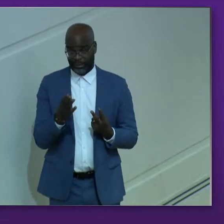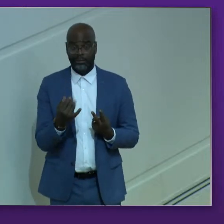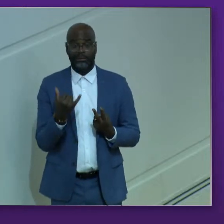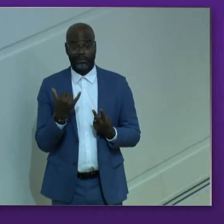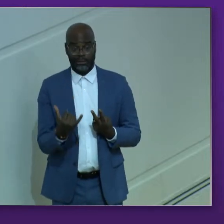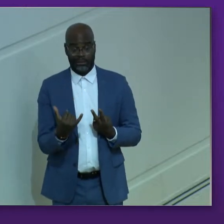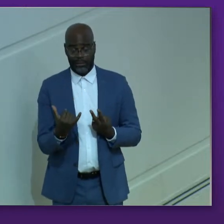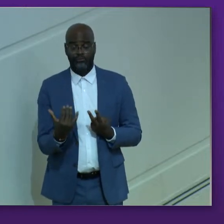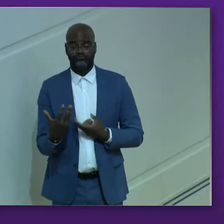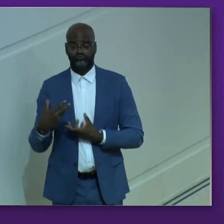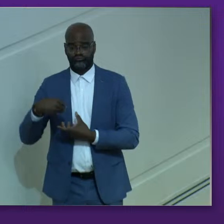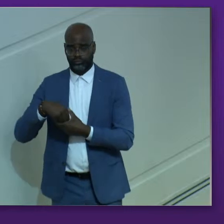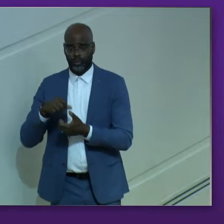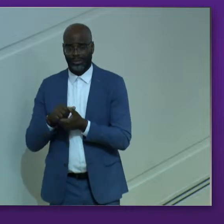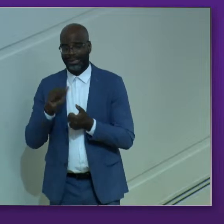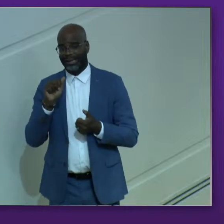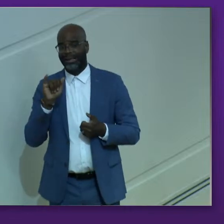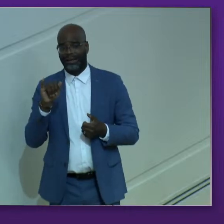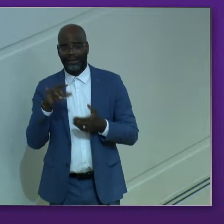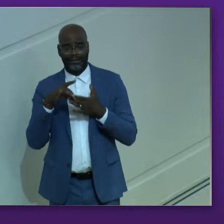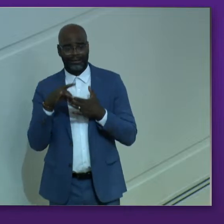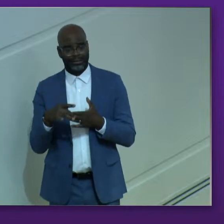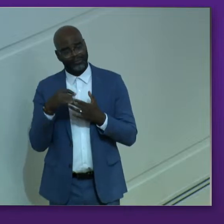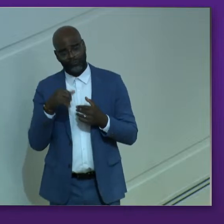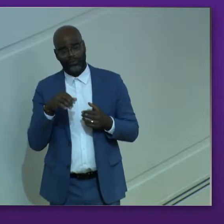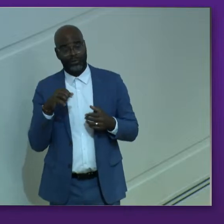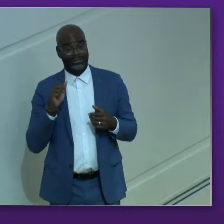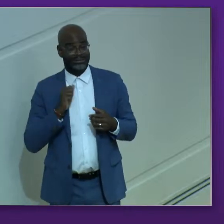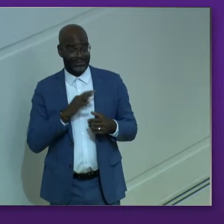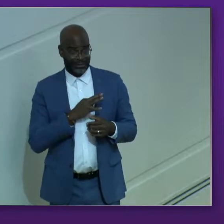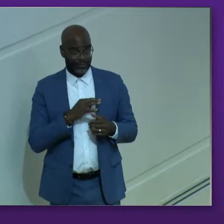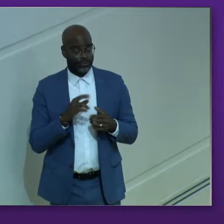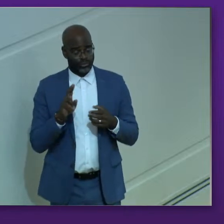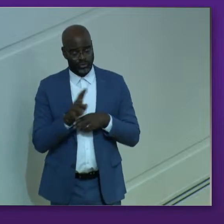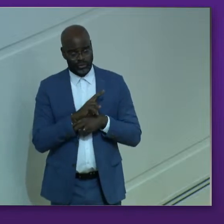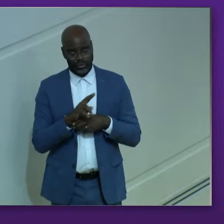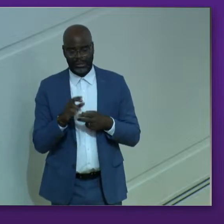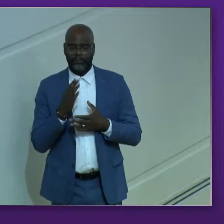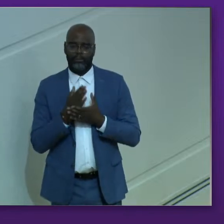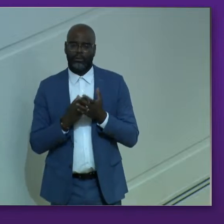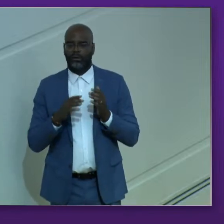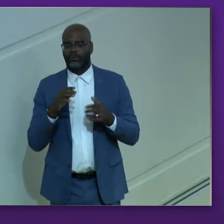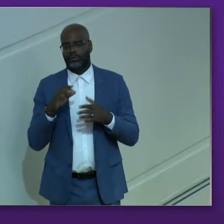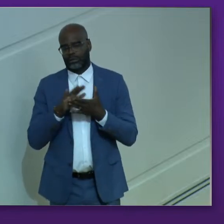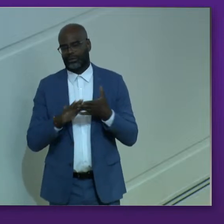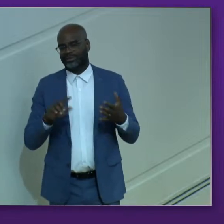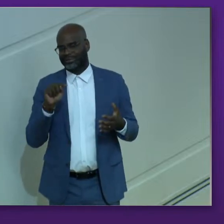ONE WAS RELATED TO THE USE OF ARTIFICIAL INTELLIGENCE GUIDELINES FOR THE CLASSROOM.